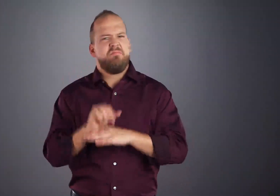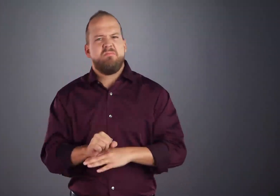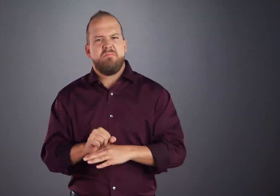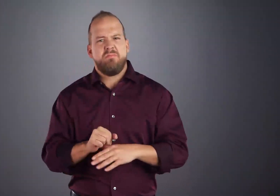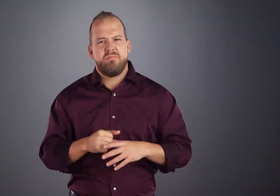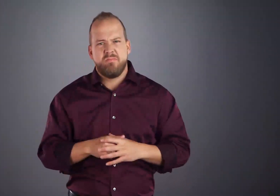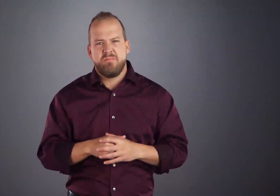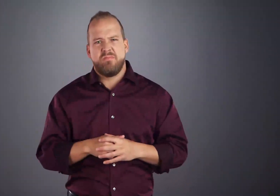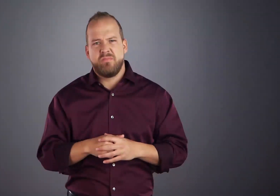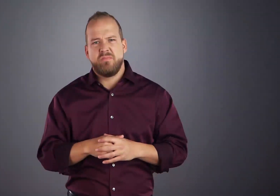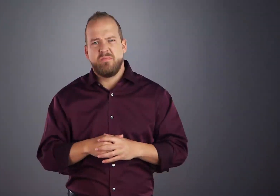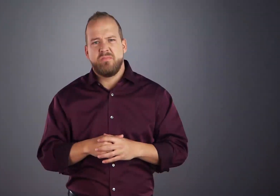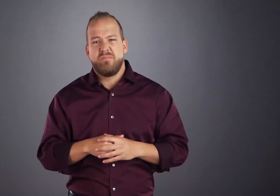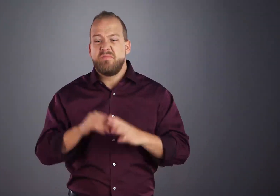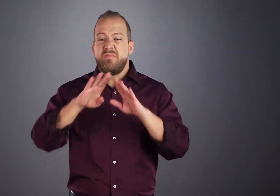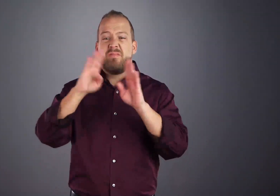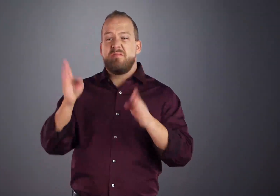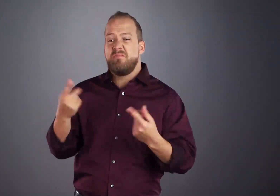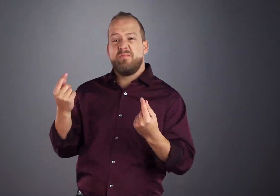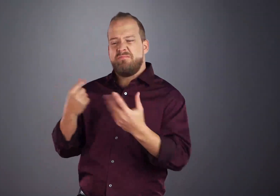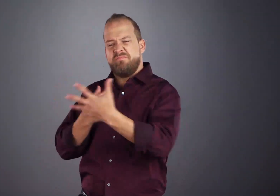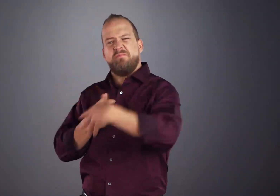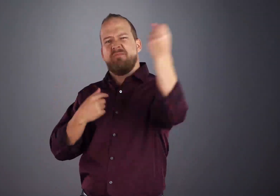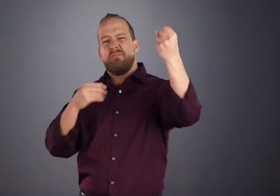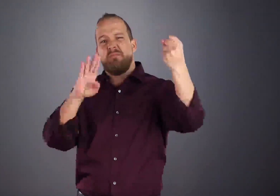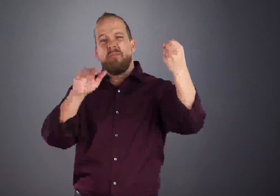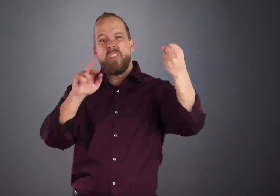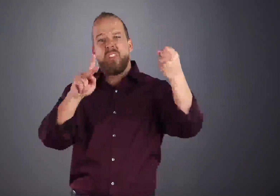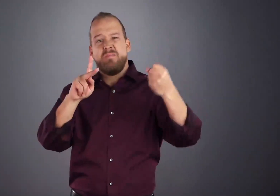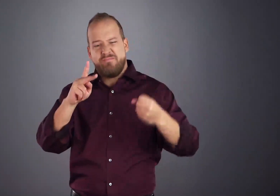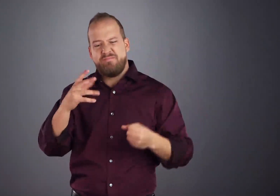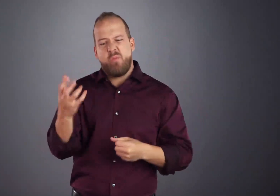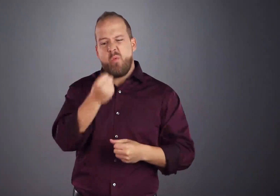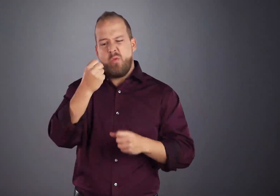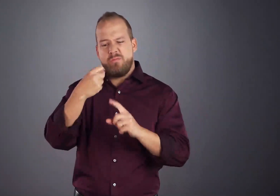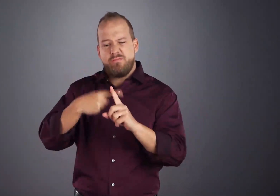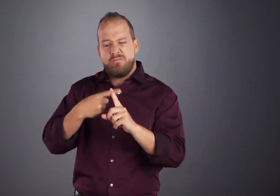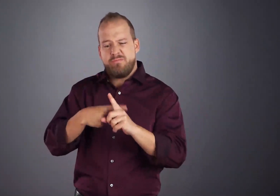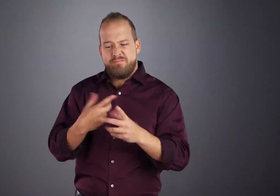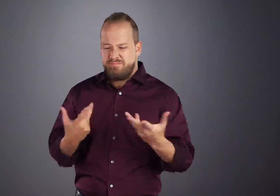Then I got a promising business opportunity. Stocks were at the low point